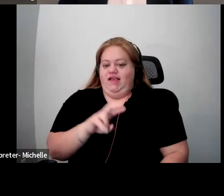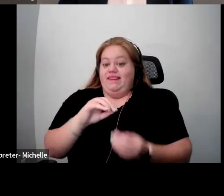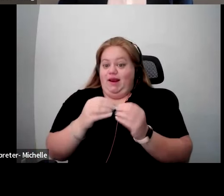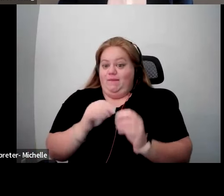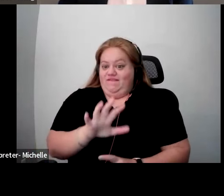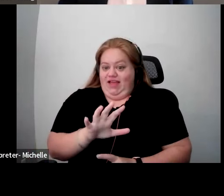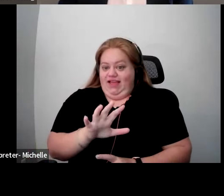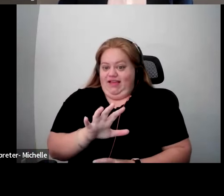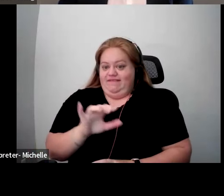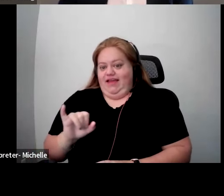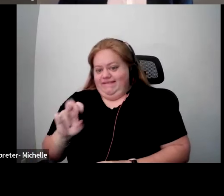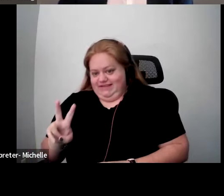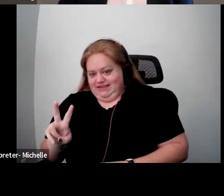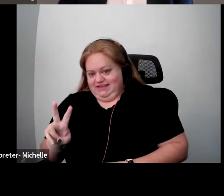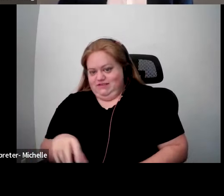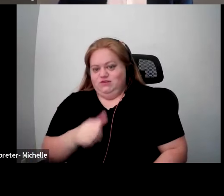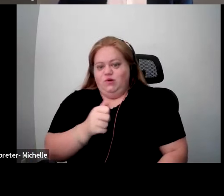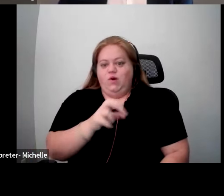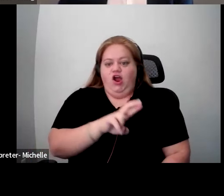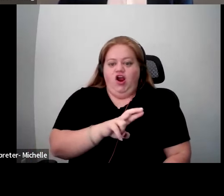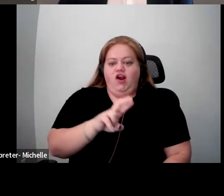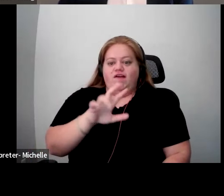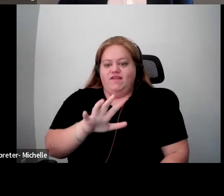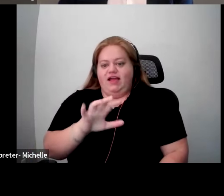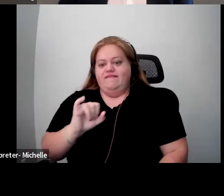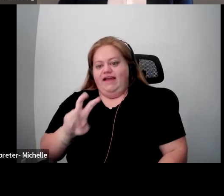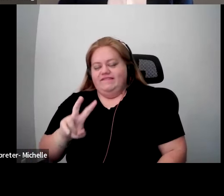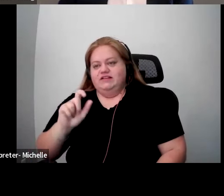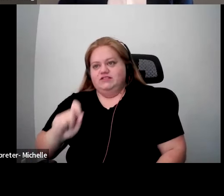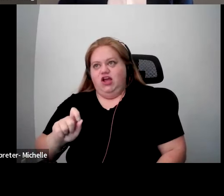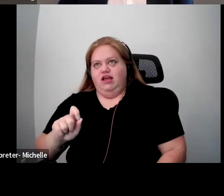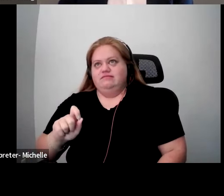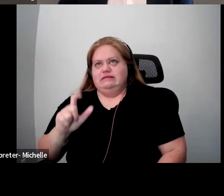I, V dot org or dot labs with arXiv.org.